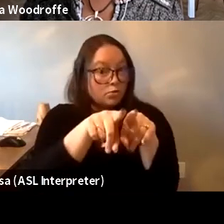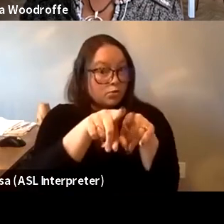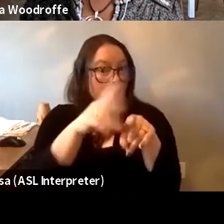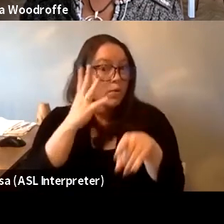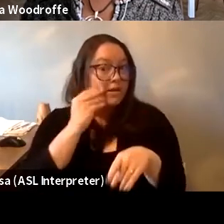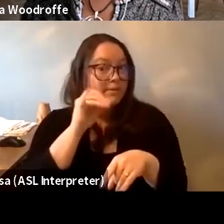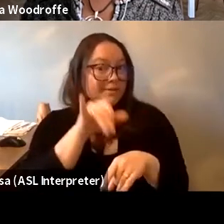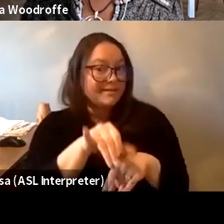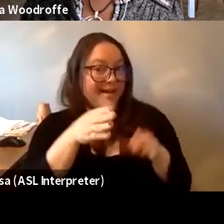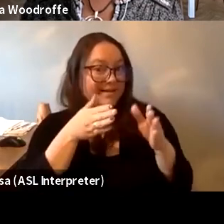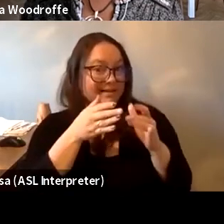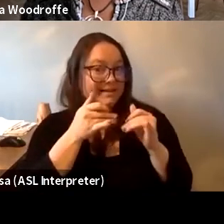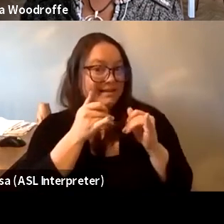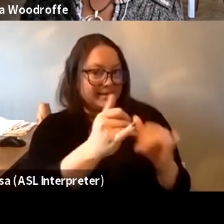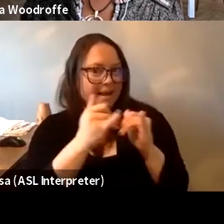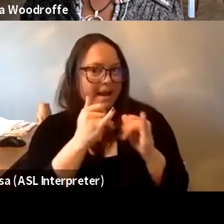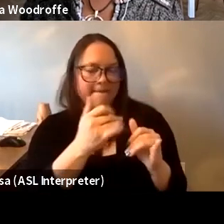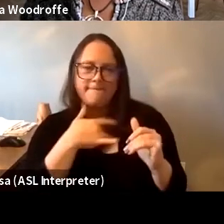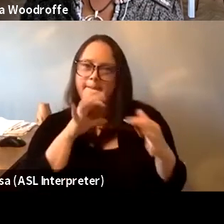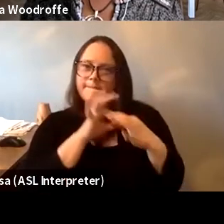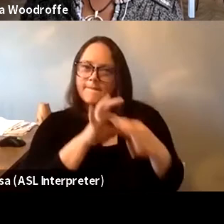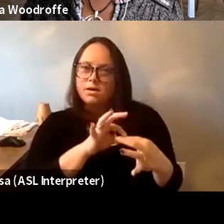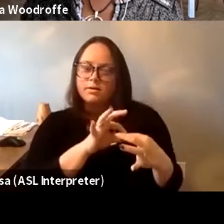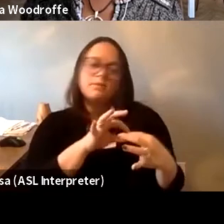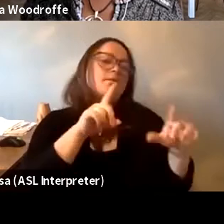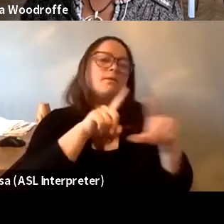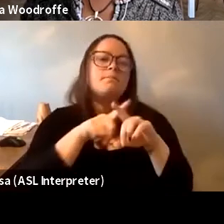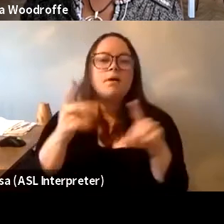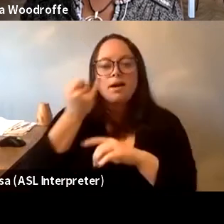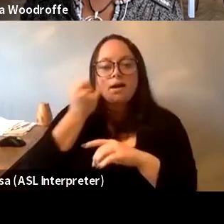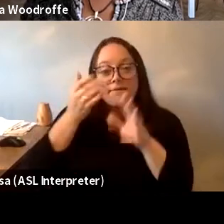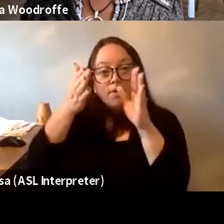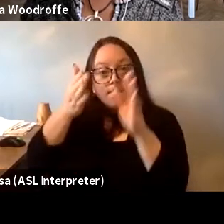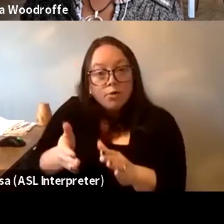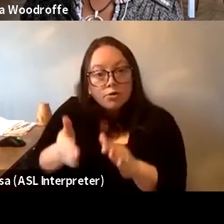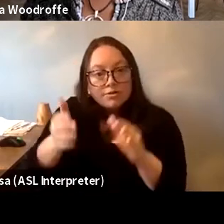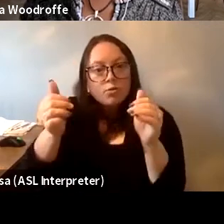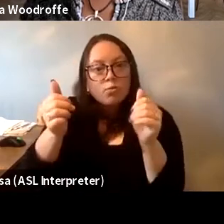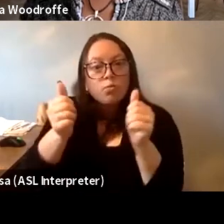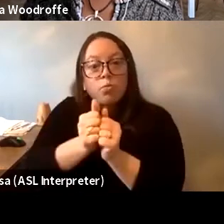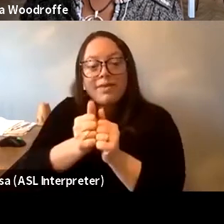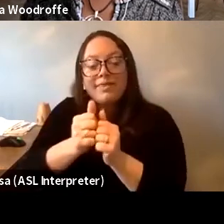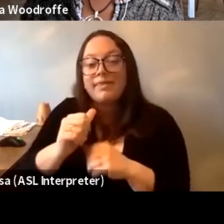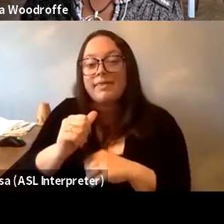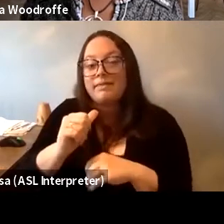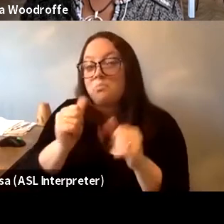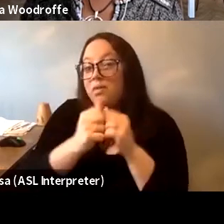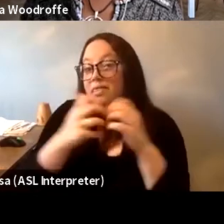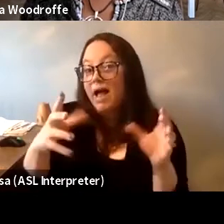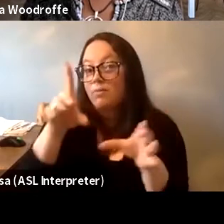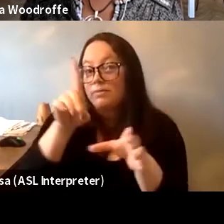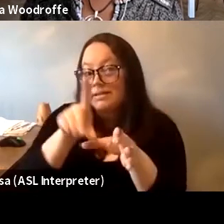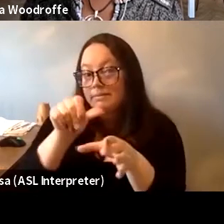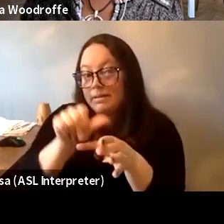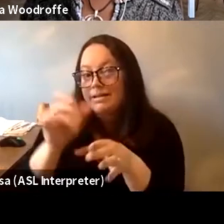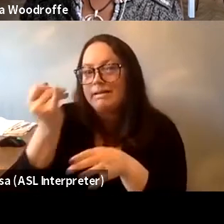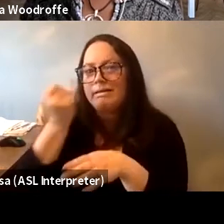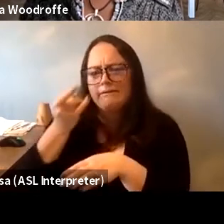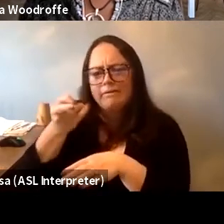a A person with a non-disability understands what you've been going through, even if that person has a disability or not.